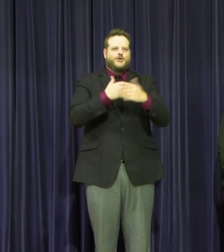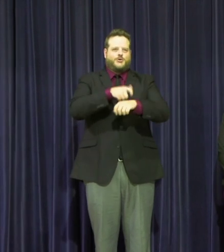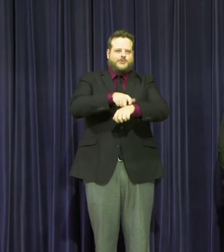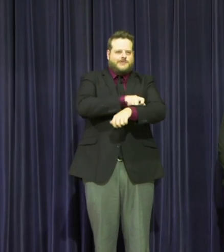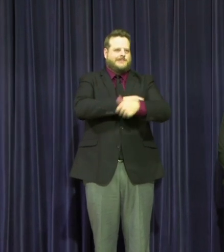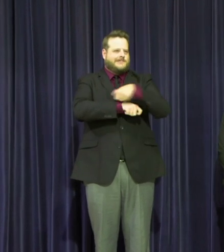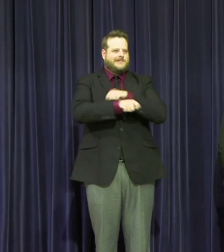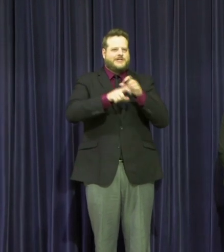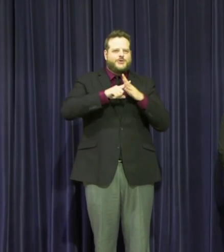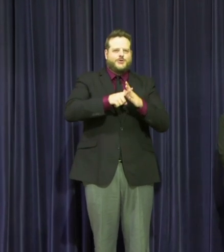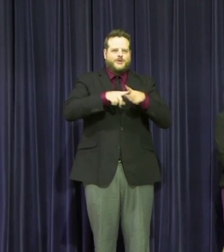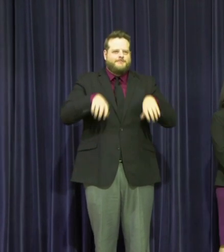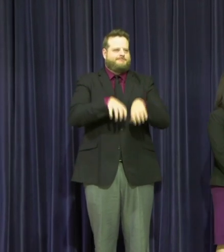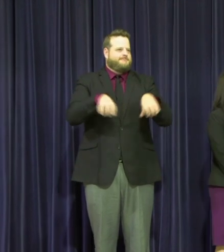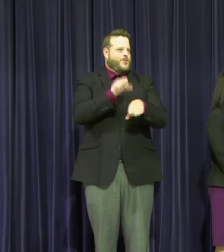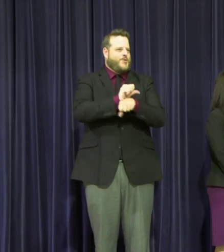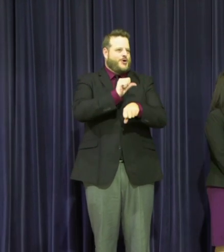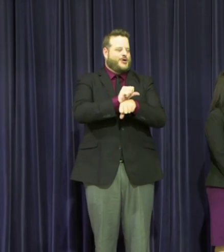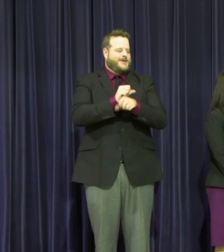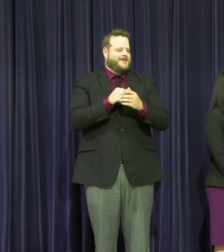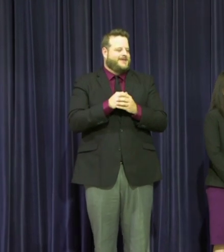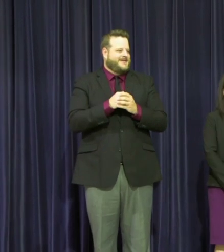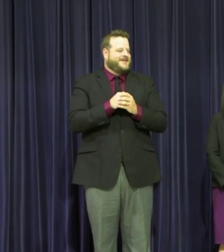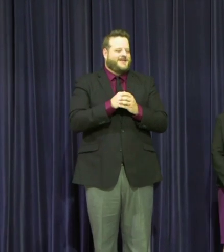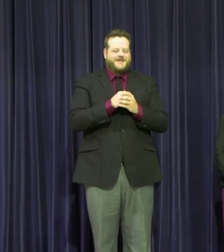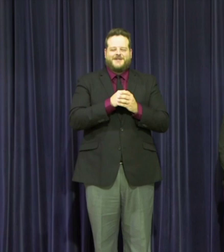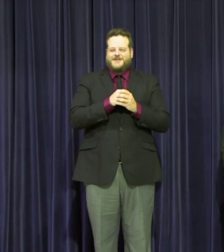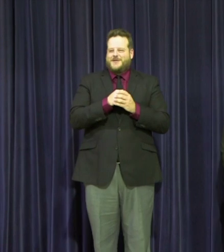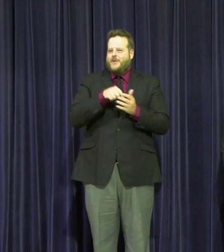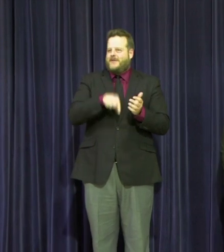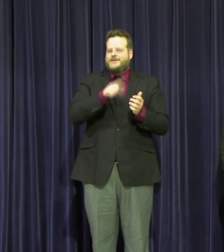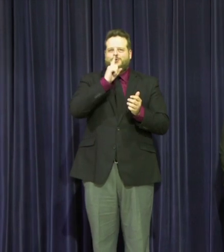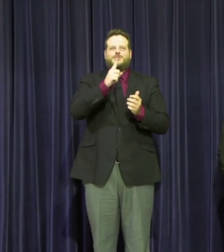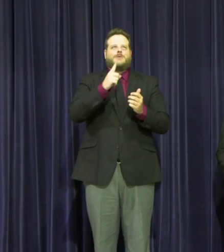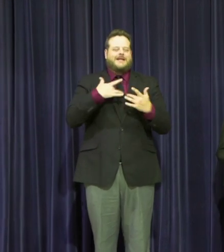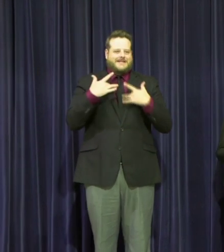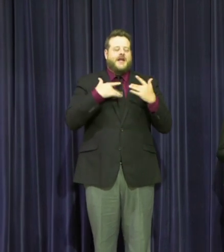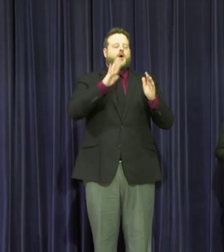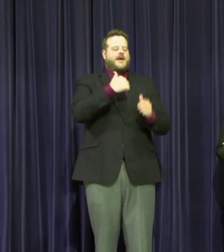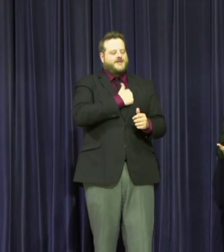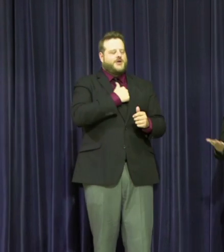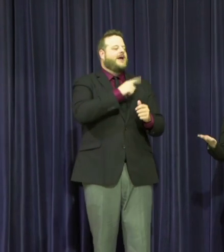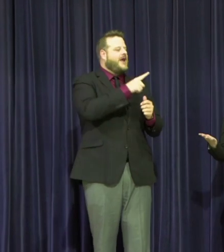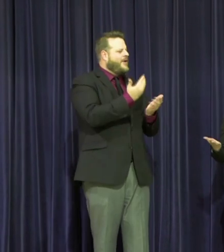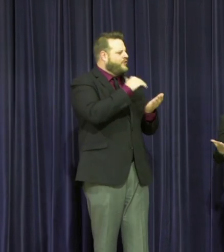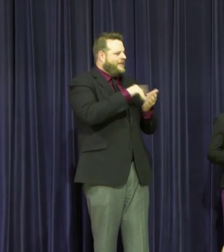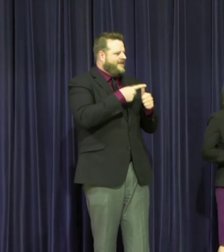and get started with the work. This is just really exciting. Sorry, now you are going to have to repeat the first question again.